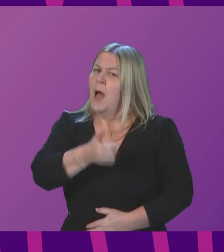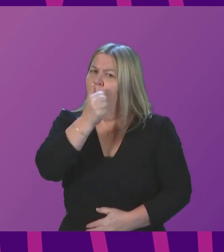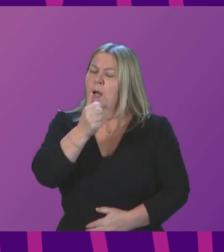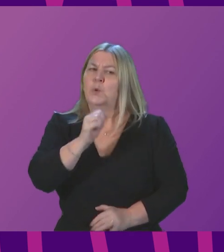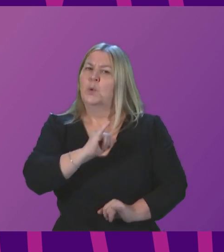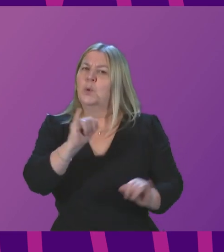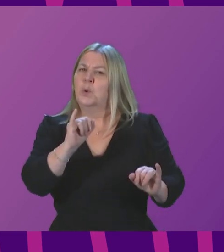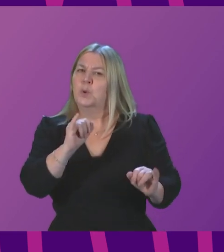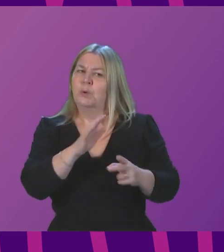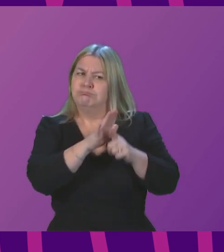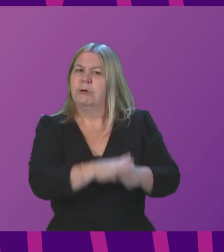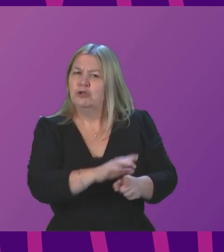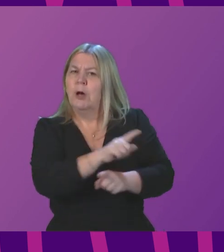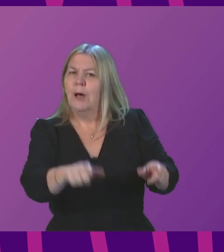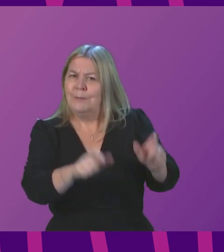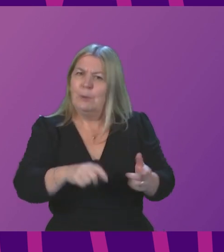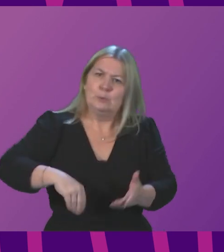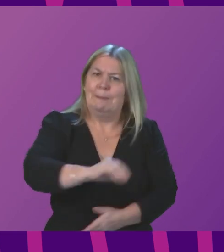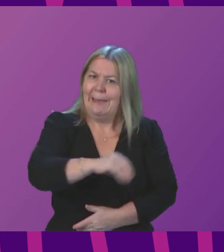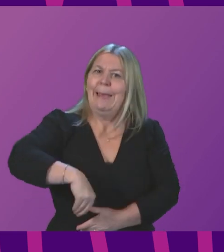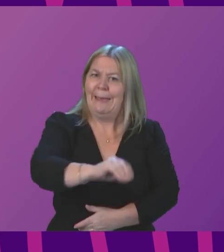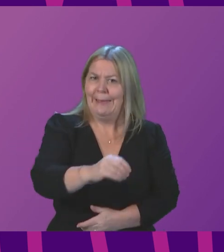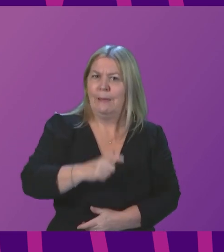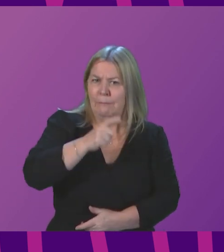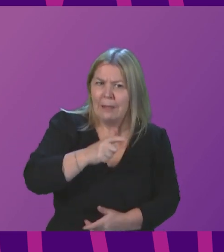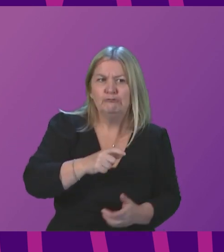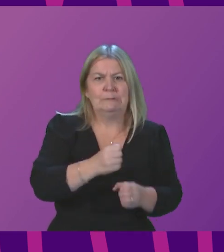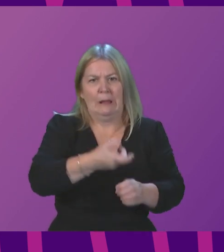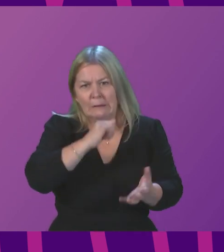relating to the energy market are reserved, I am disappointed not to have seen action